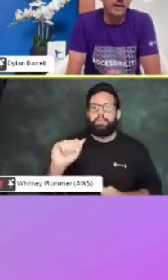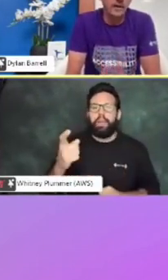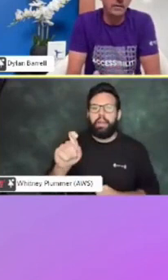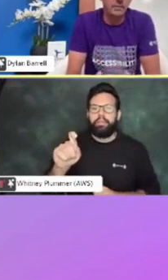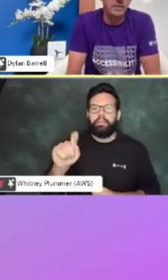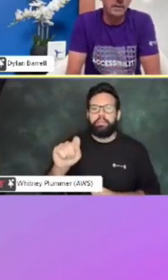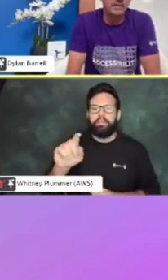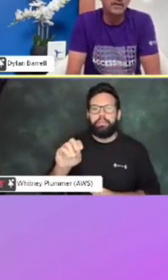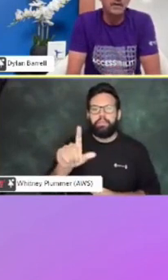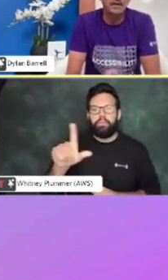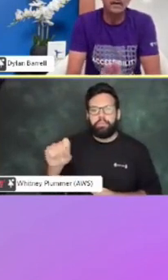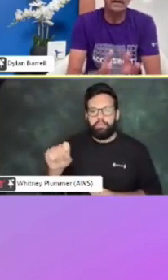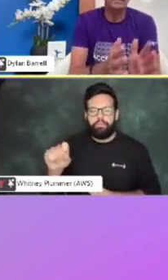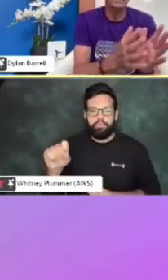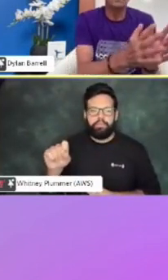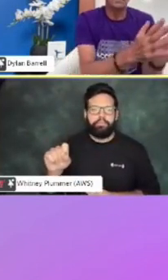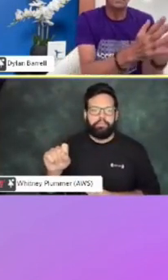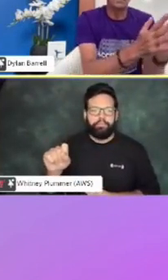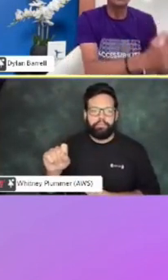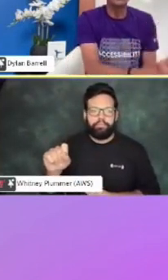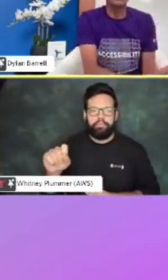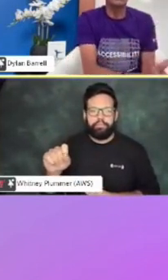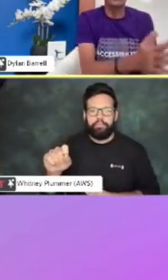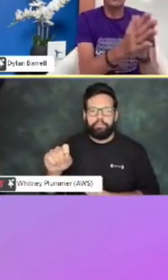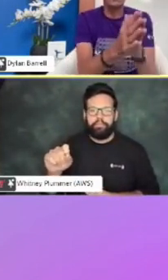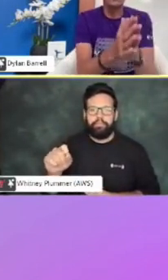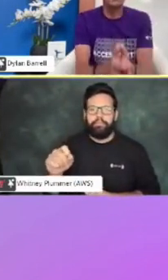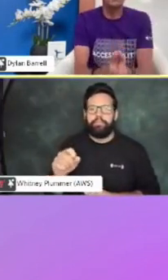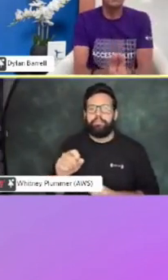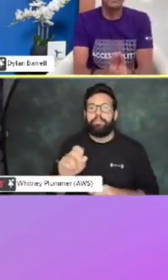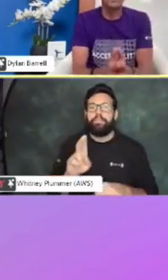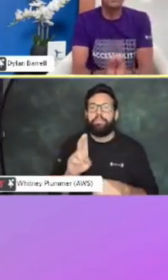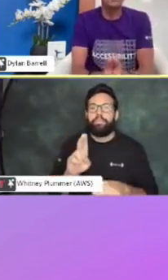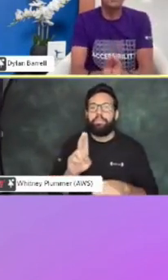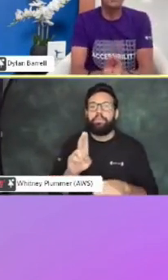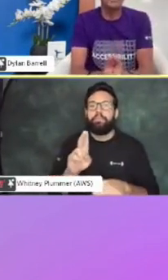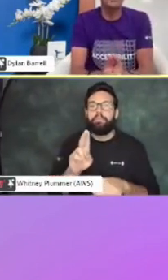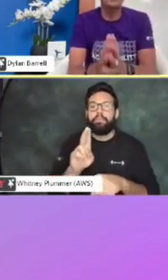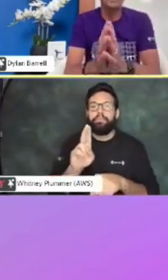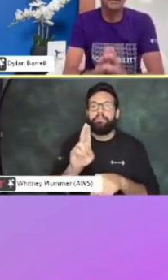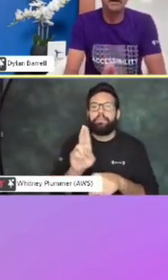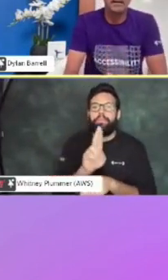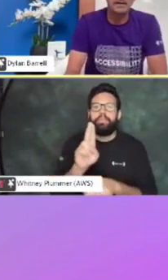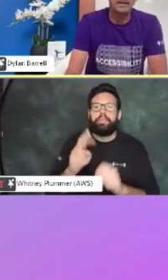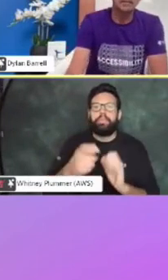a hundred percent in a combination of automated and semi-automated testing.